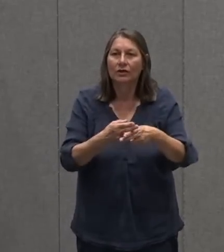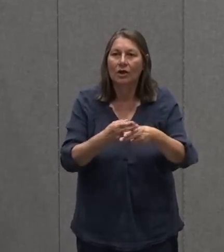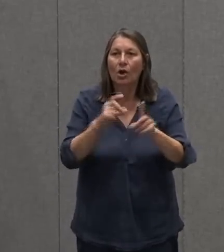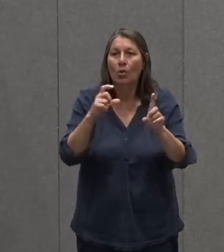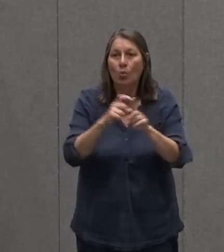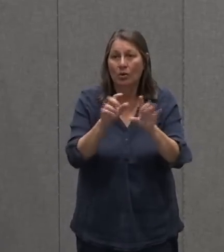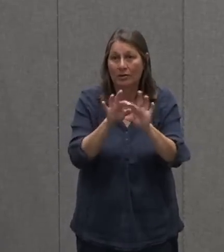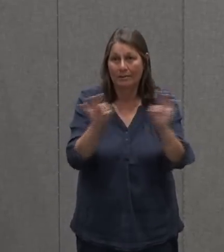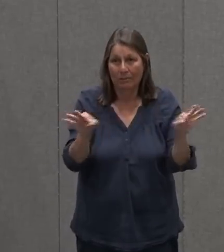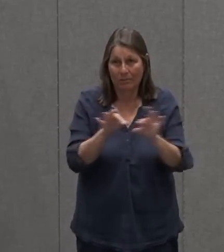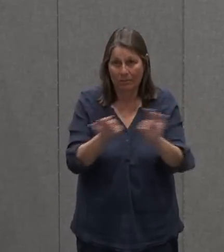I'm gonna bring this up here.